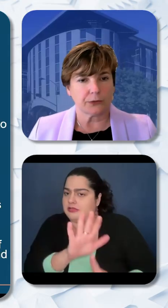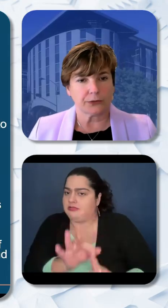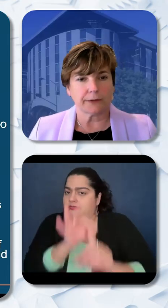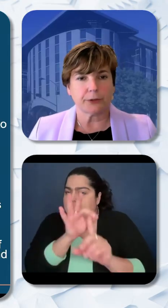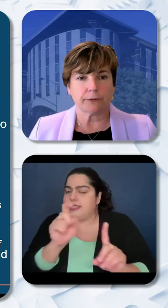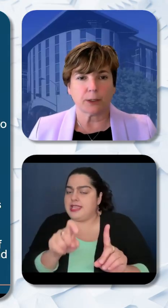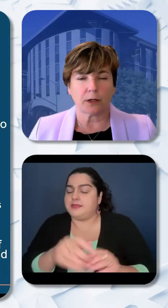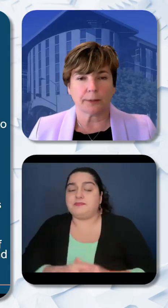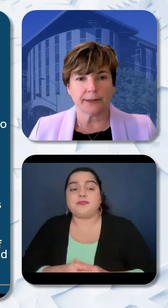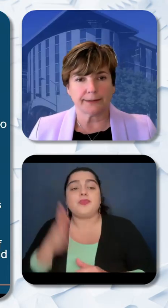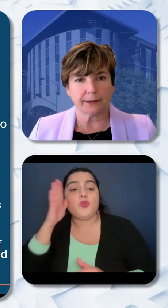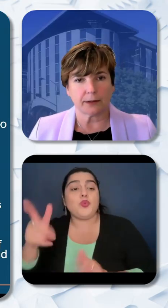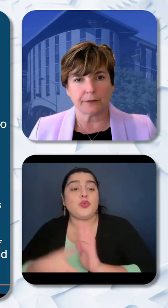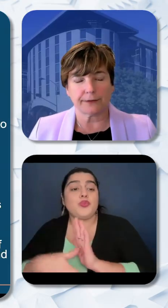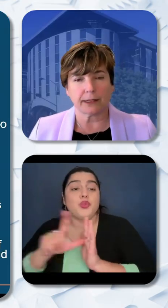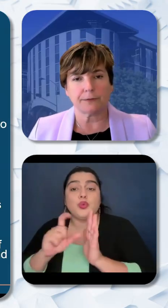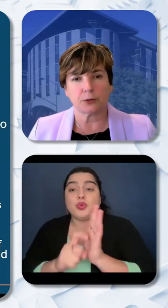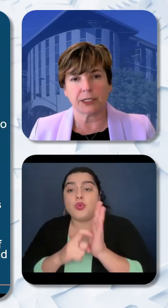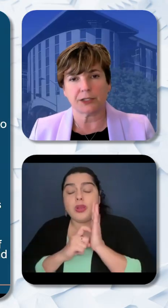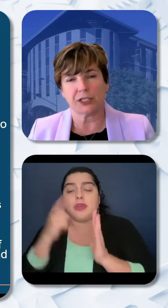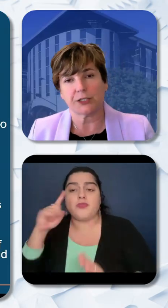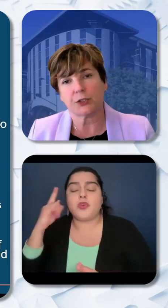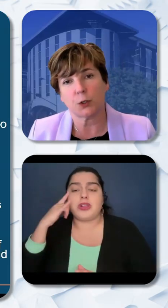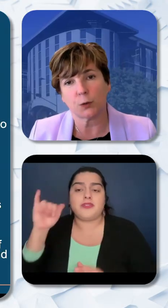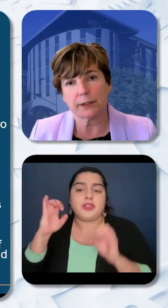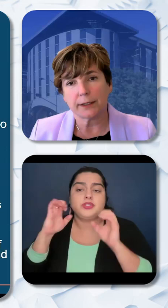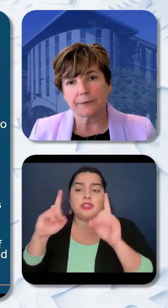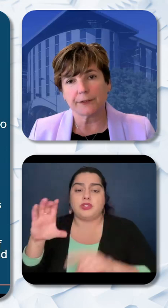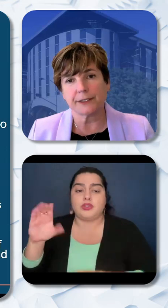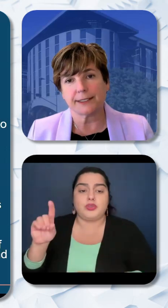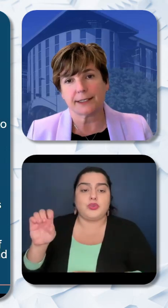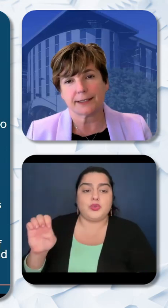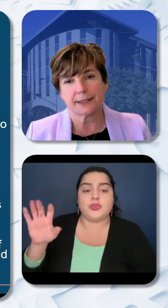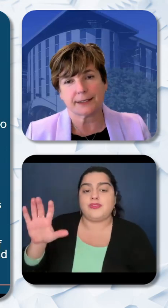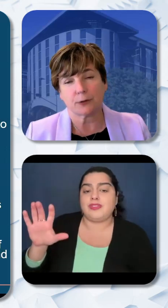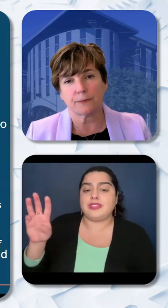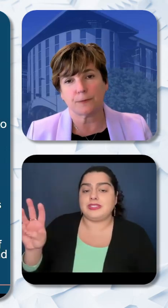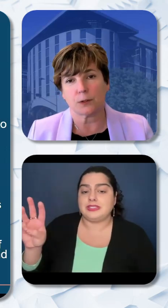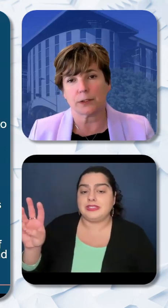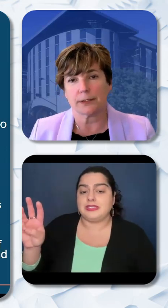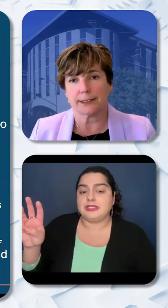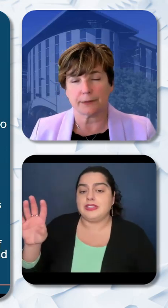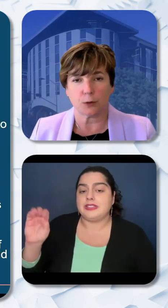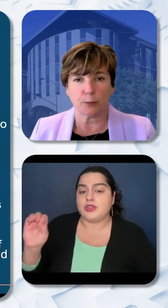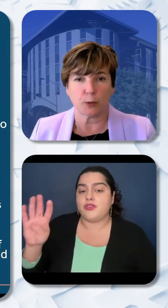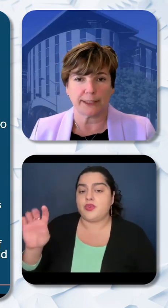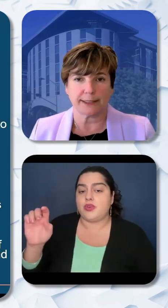We'll also review the requirements of California Education Code 56040.6.